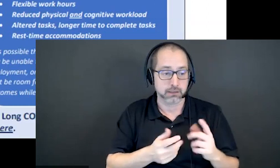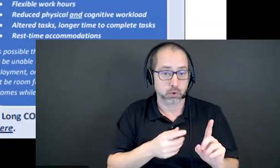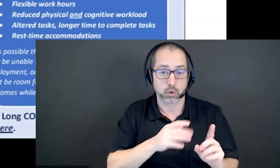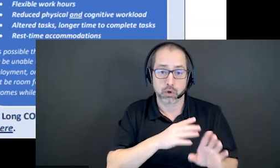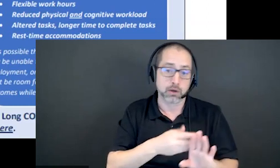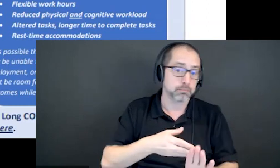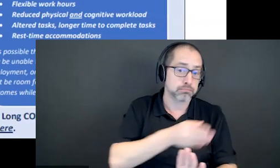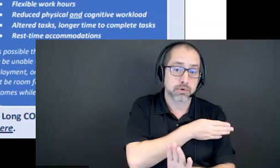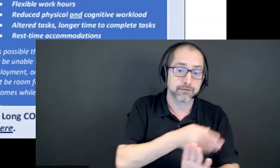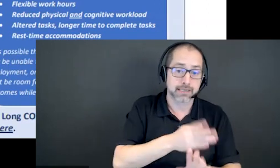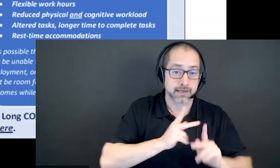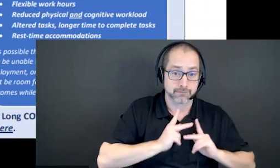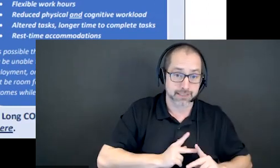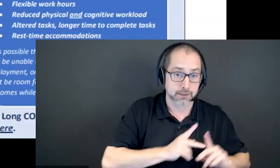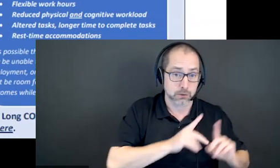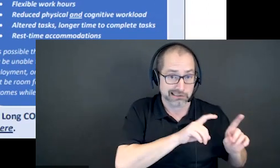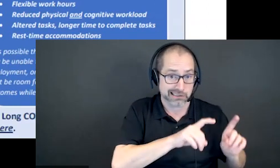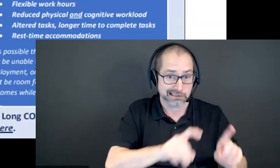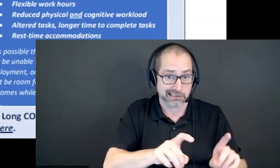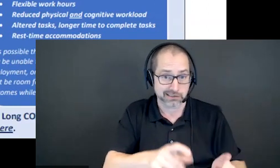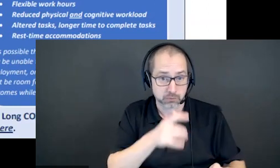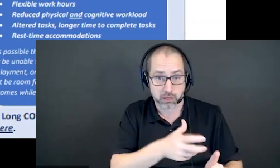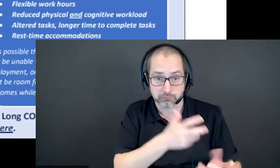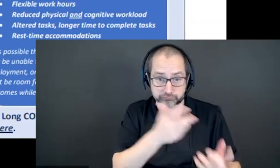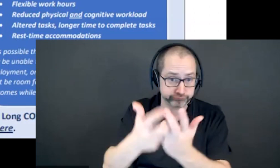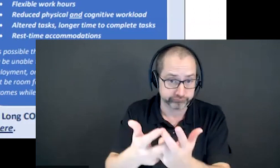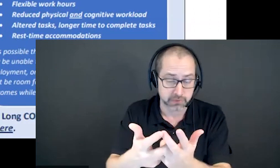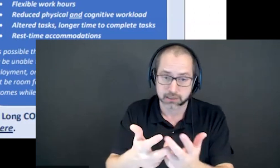appropriate especially when we have people experiencing post-exertional malaise,